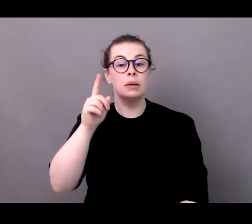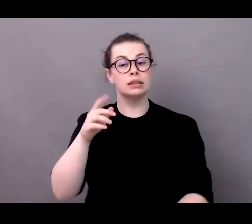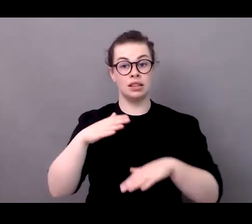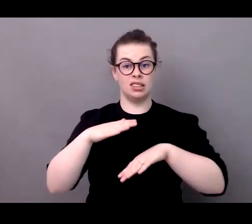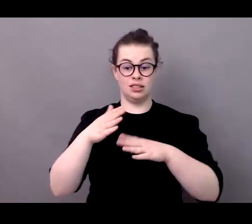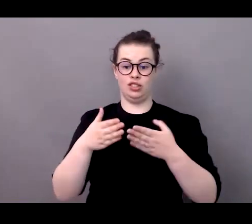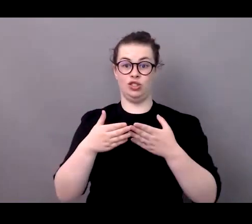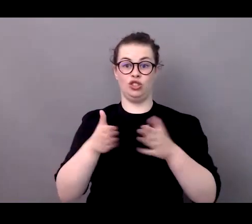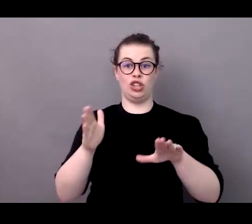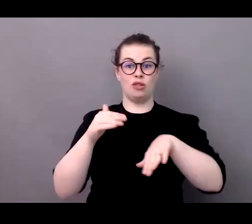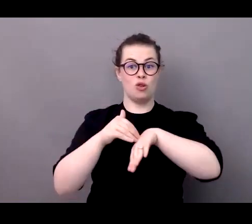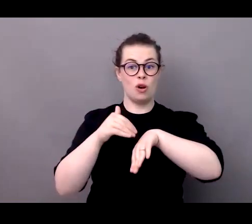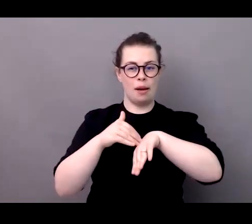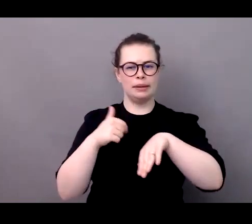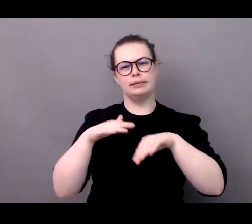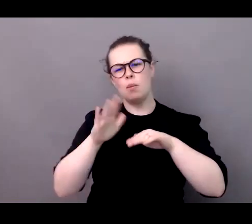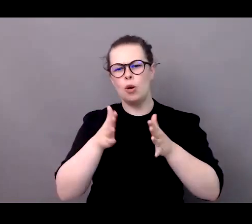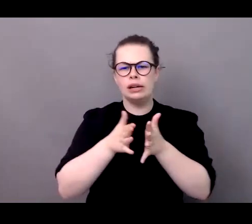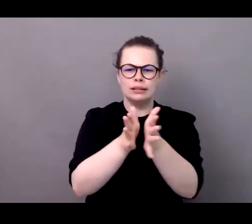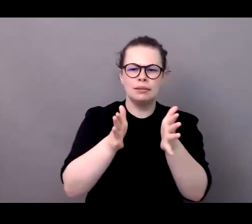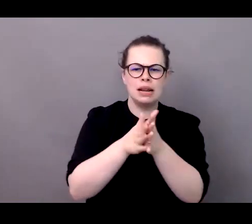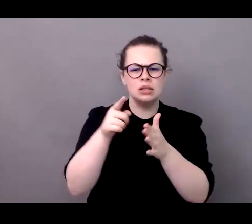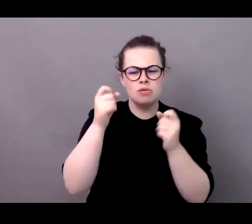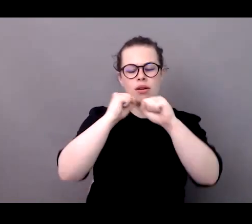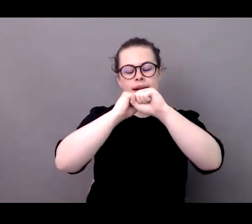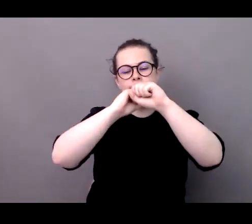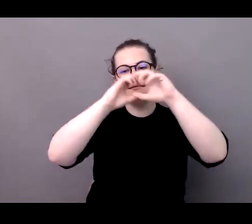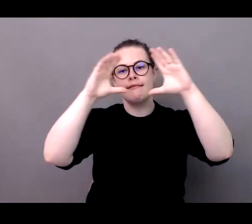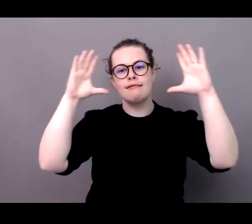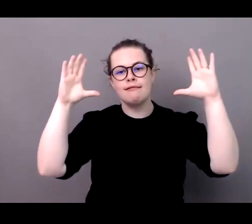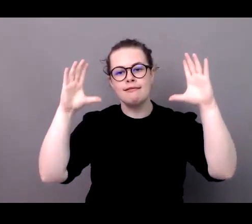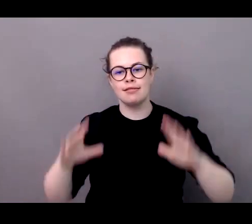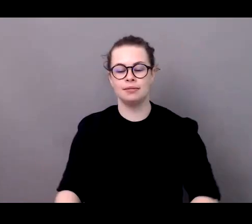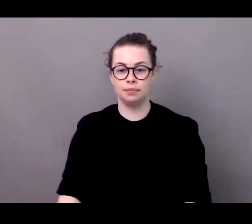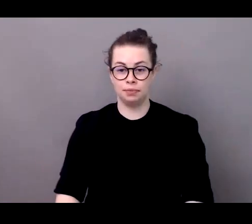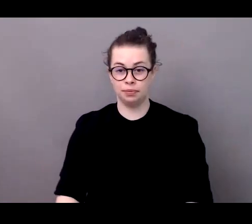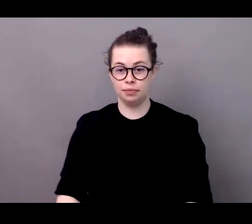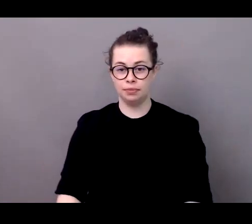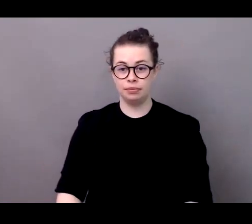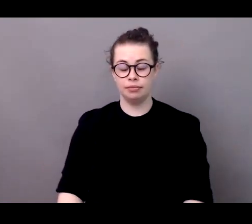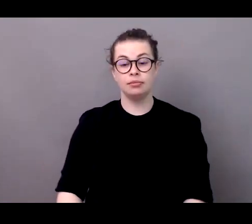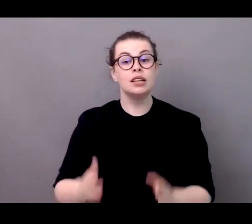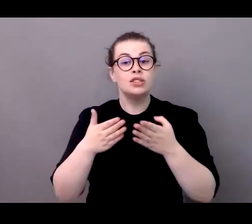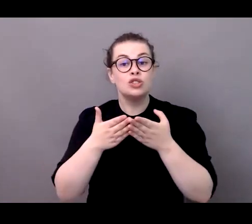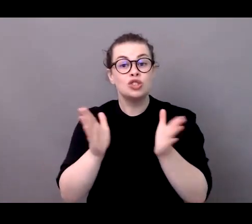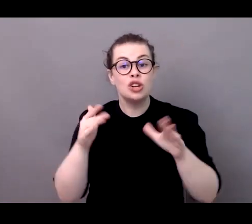for in what we are writing. A general comment is trying to encourage states that are doing